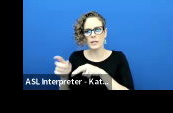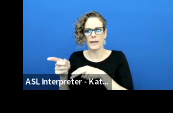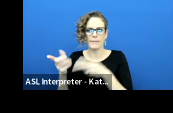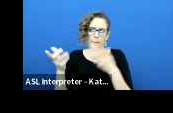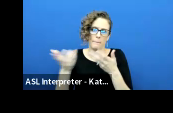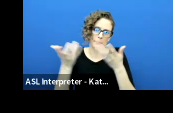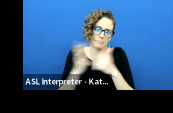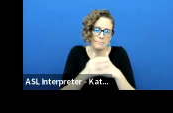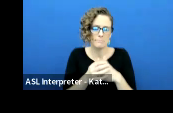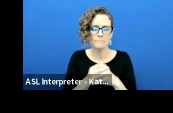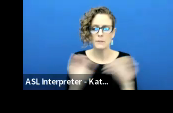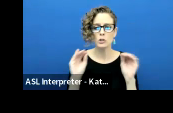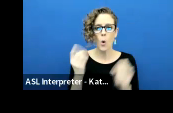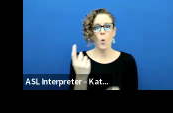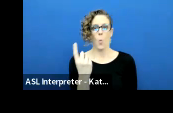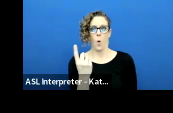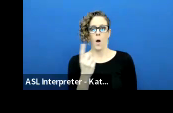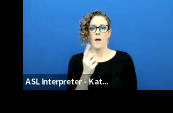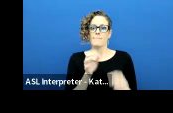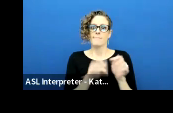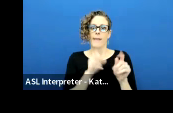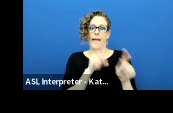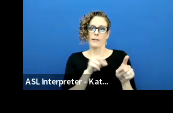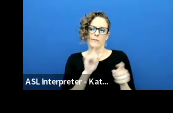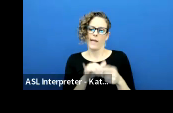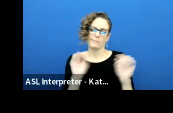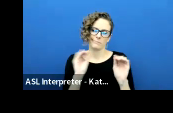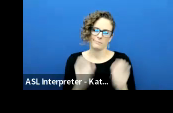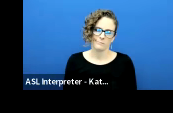there's no one answer for that perfect thank you thank you again